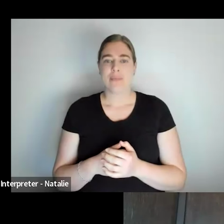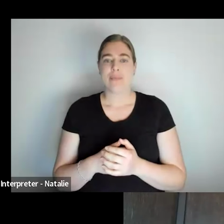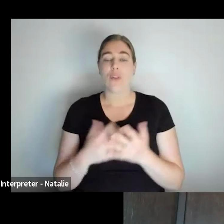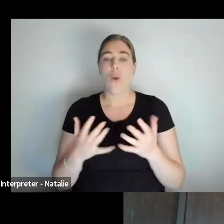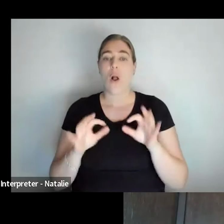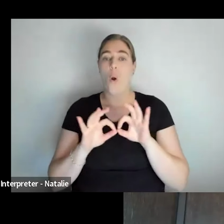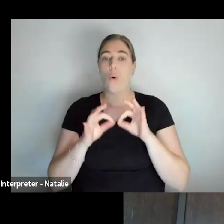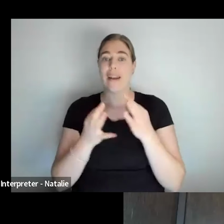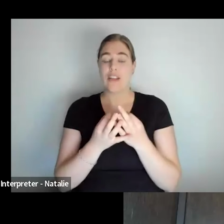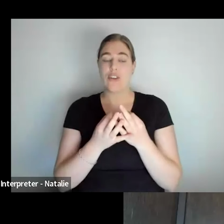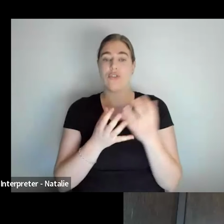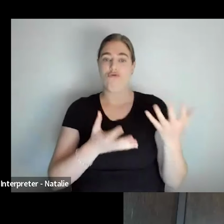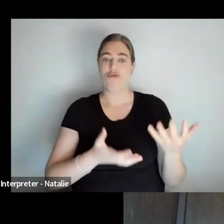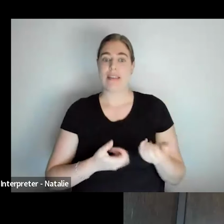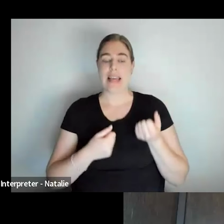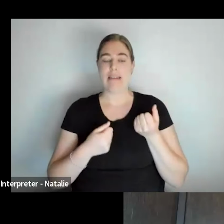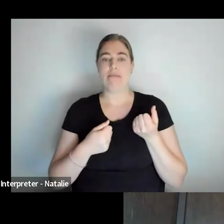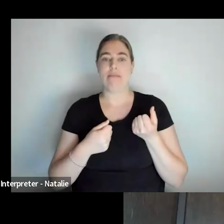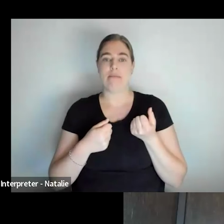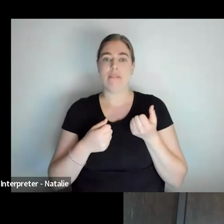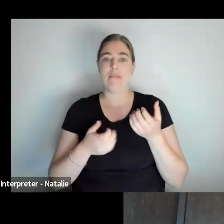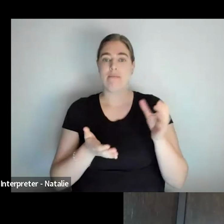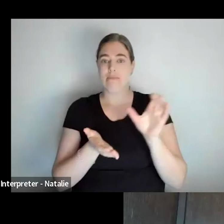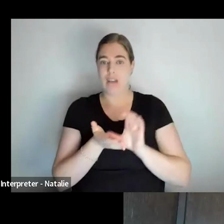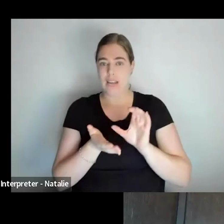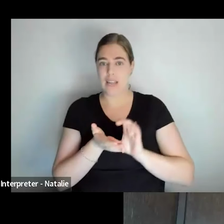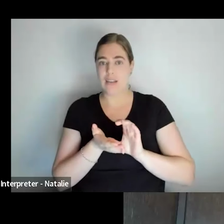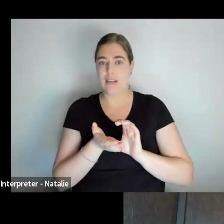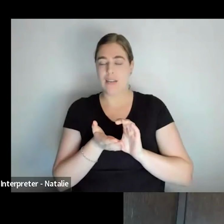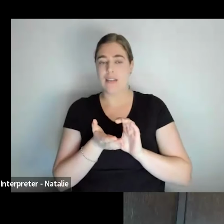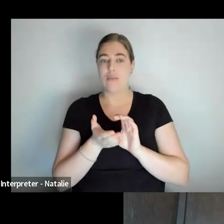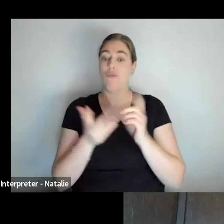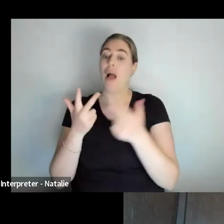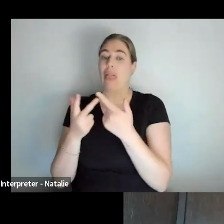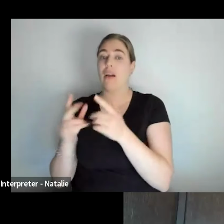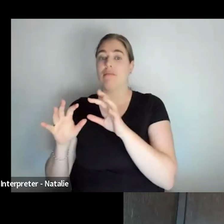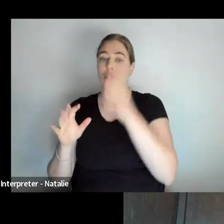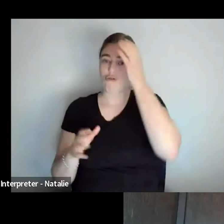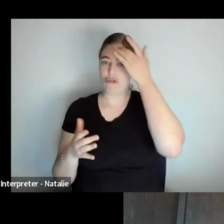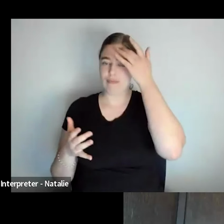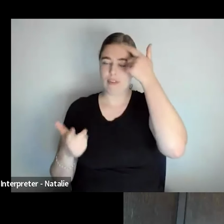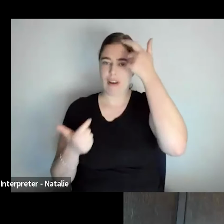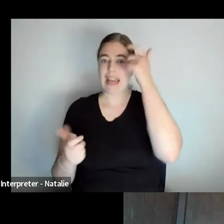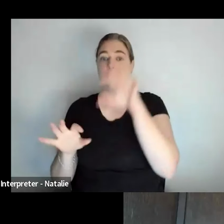multi-year investment from Creative Australia are eligible to apply to this fund. And what that